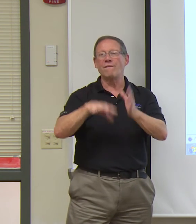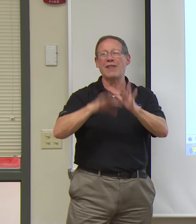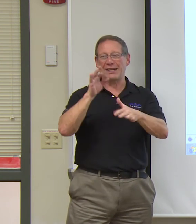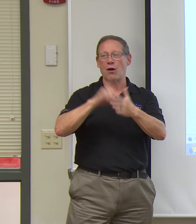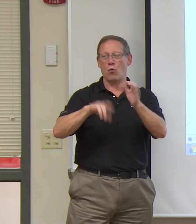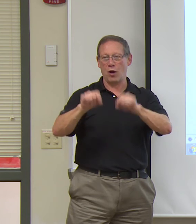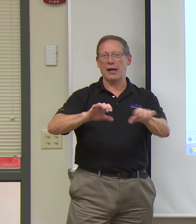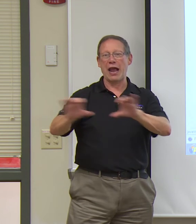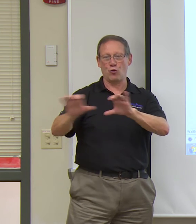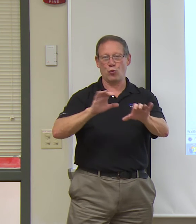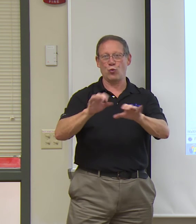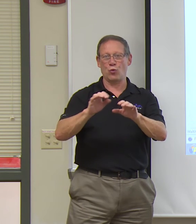or to edit things.